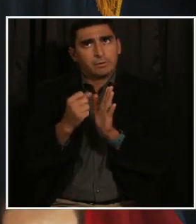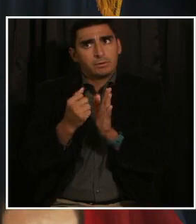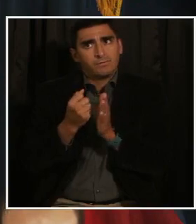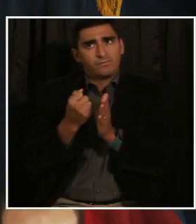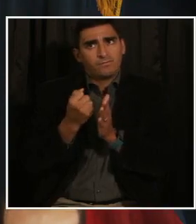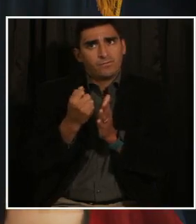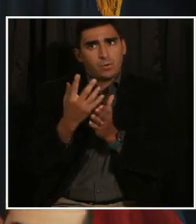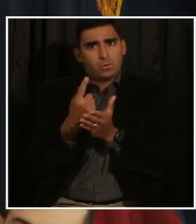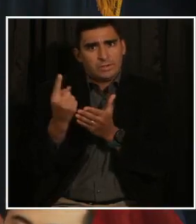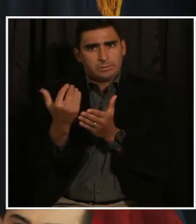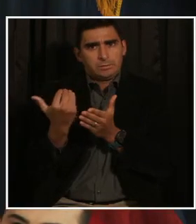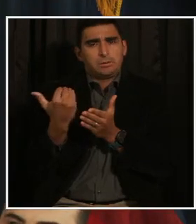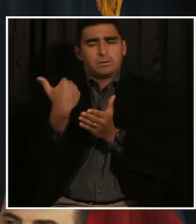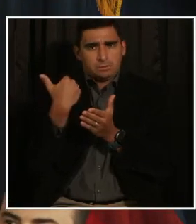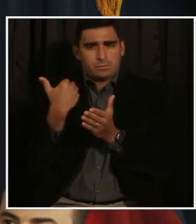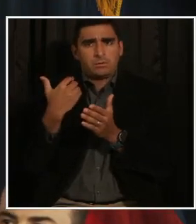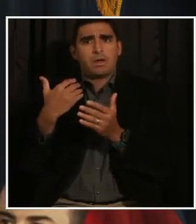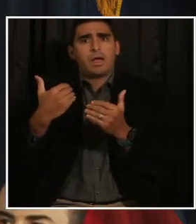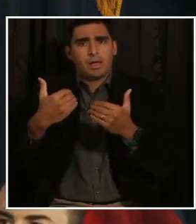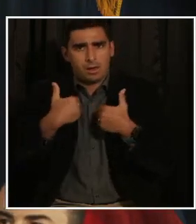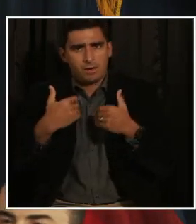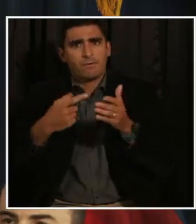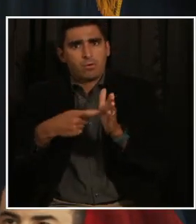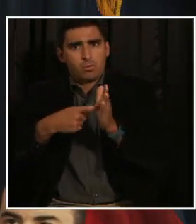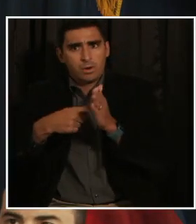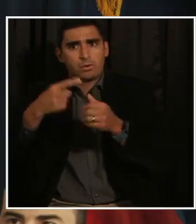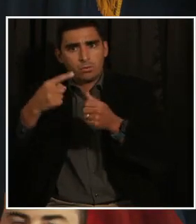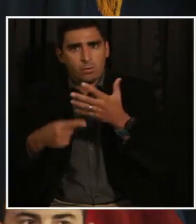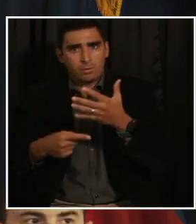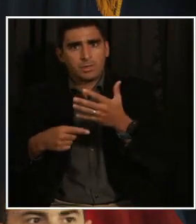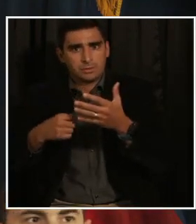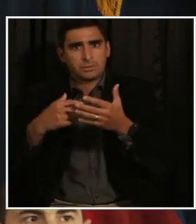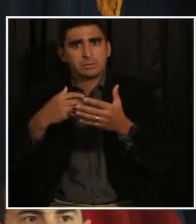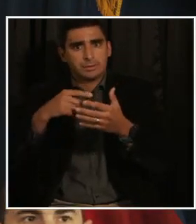a number of our folks that have a custodial relationship with people so